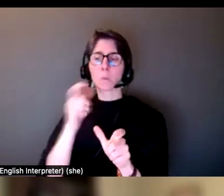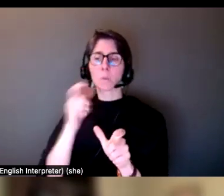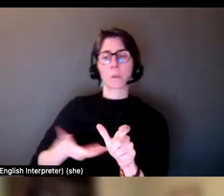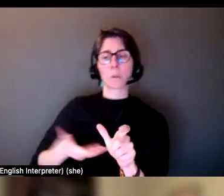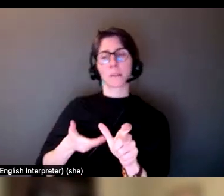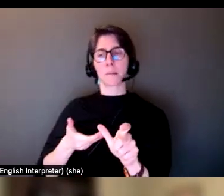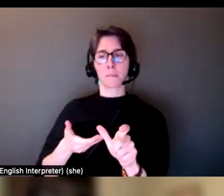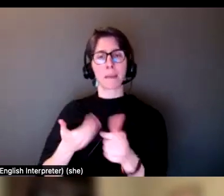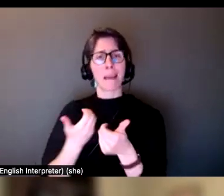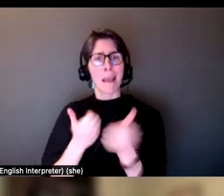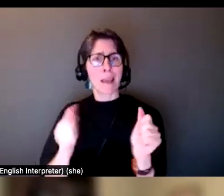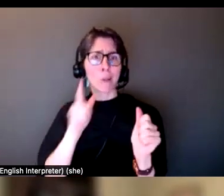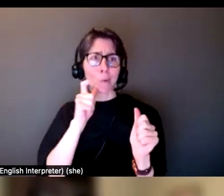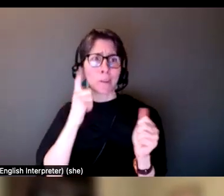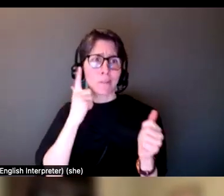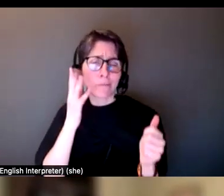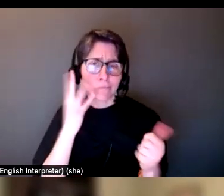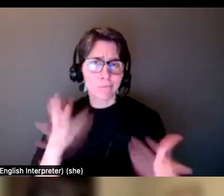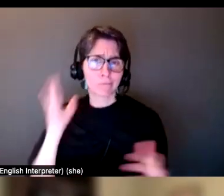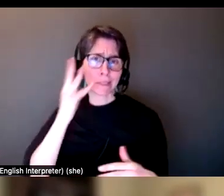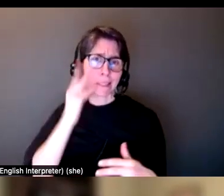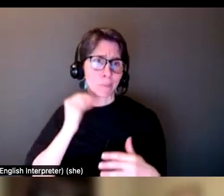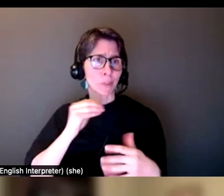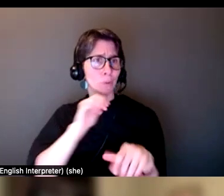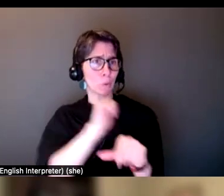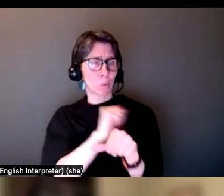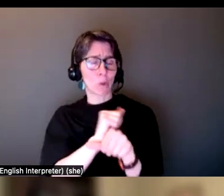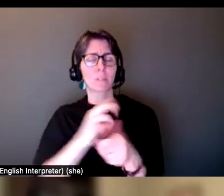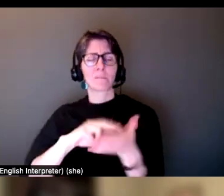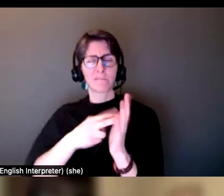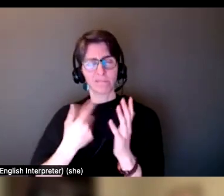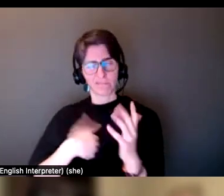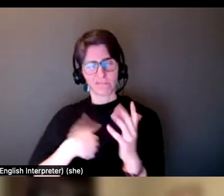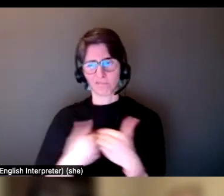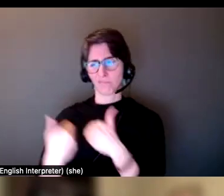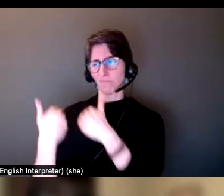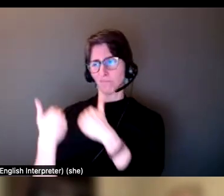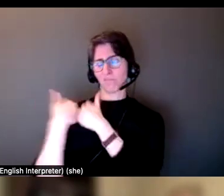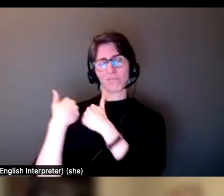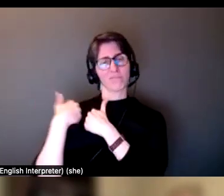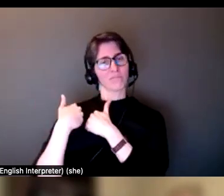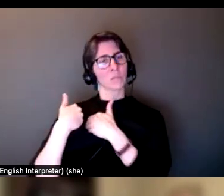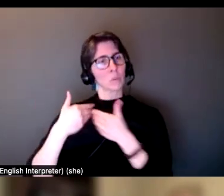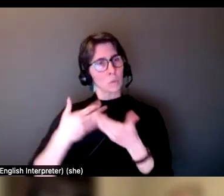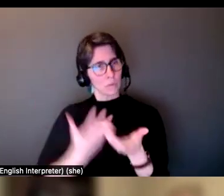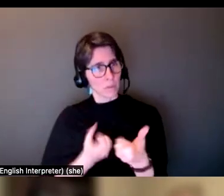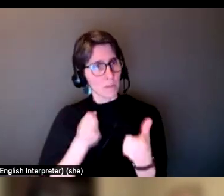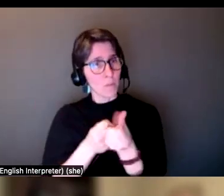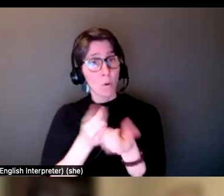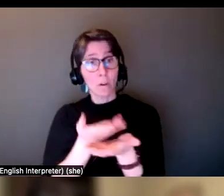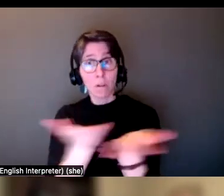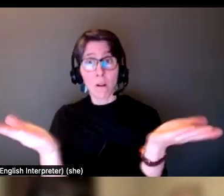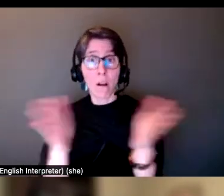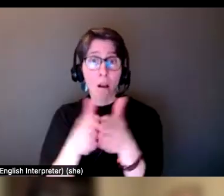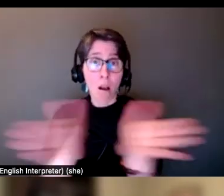the book supply chain carries a responsibility to serve readers by publishing, promoting,